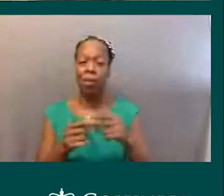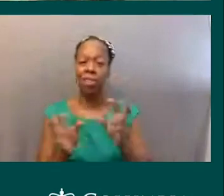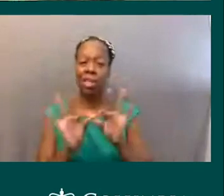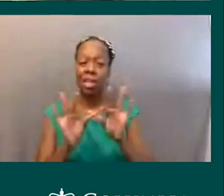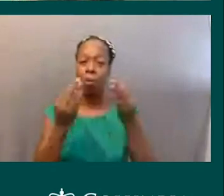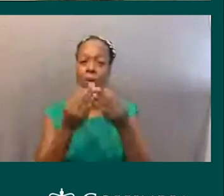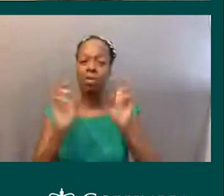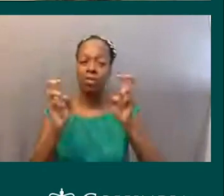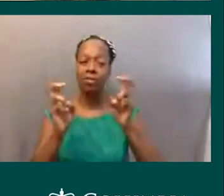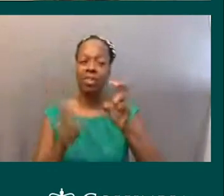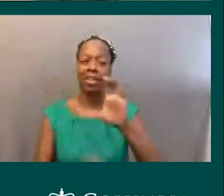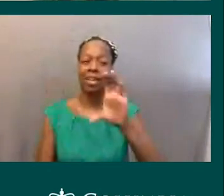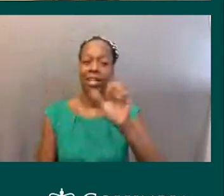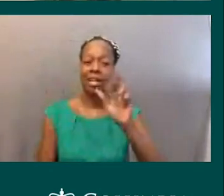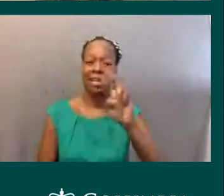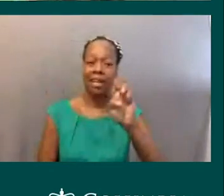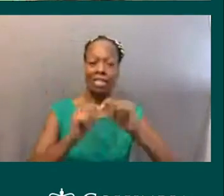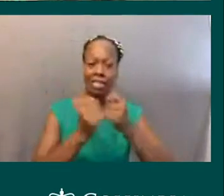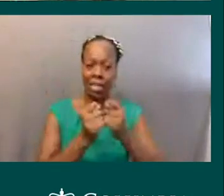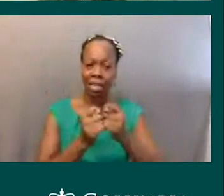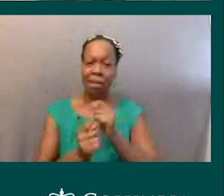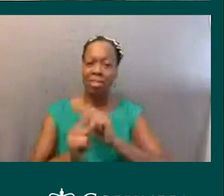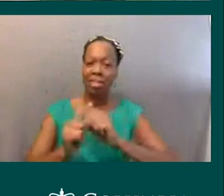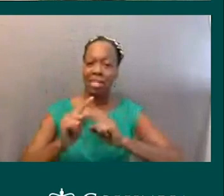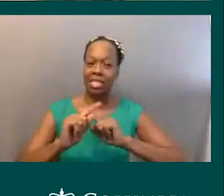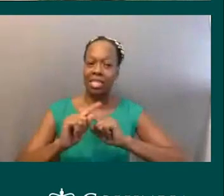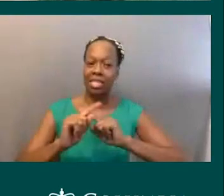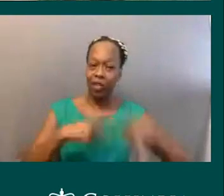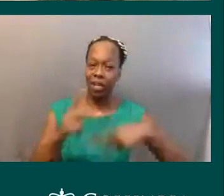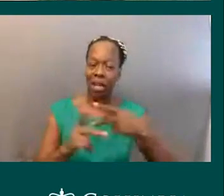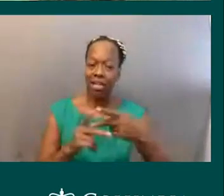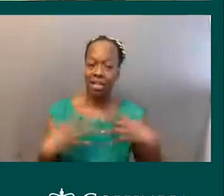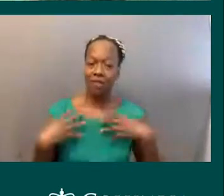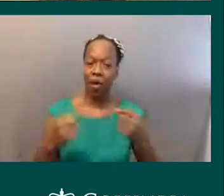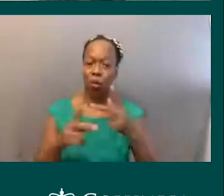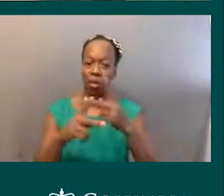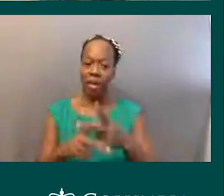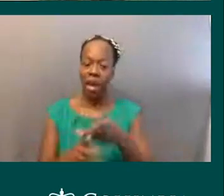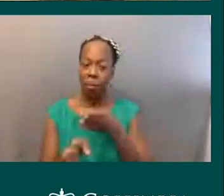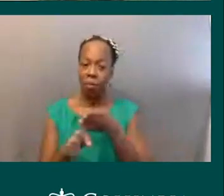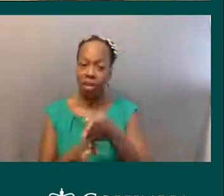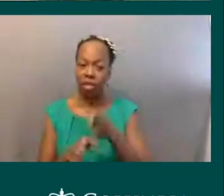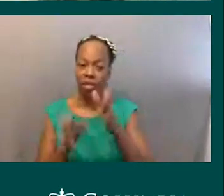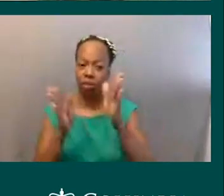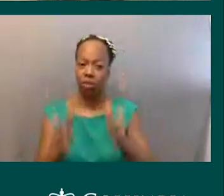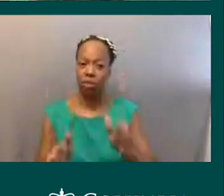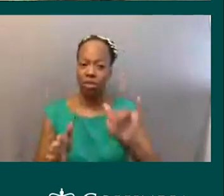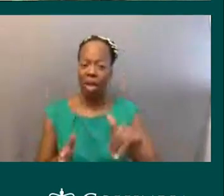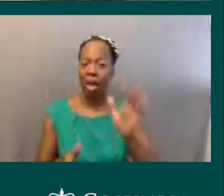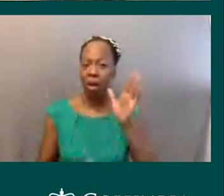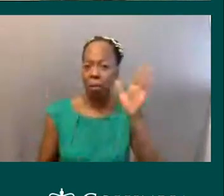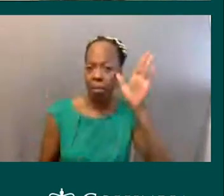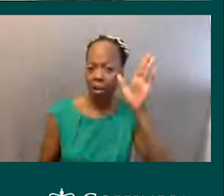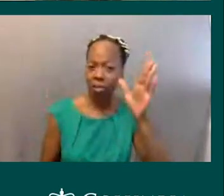and the different types of healthcare professionals that parents of children or loved ones